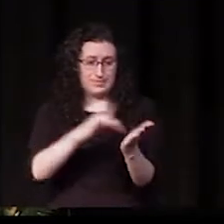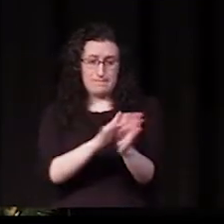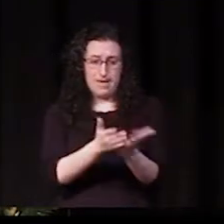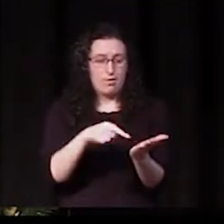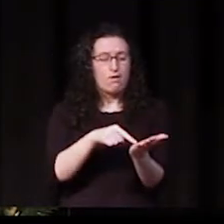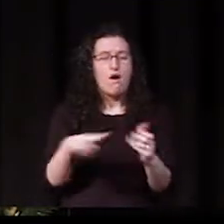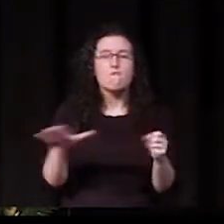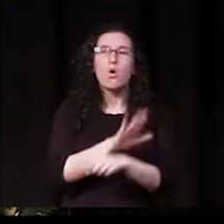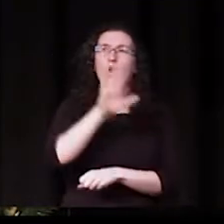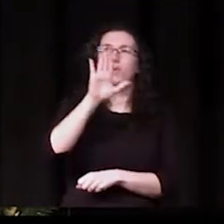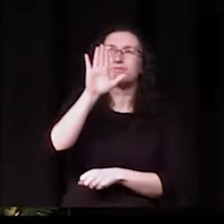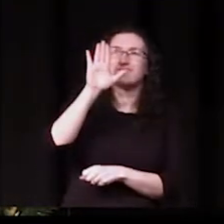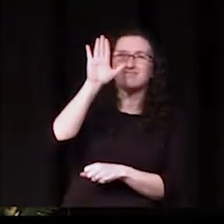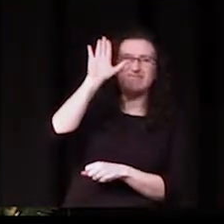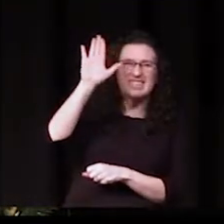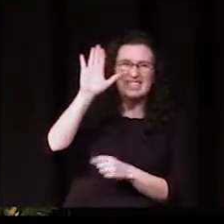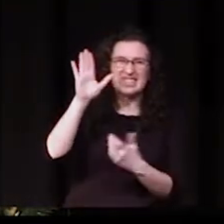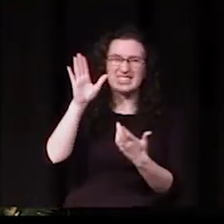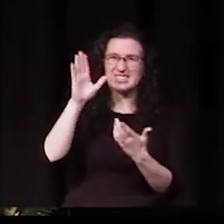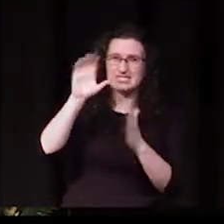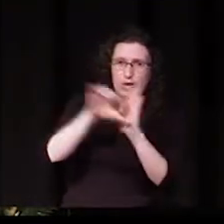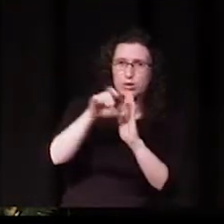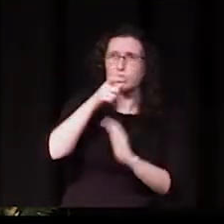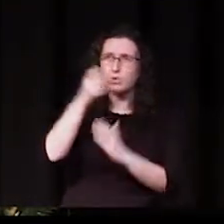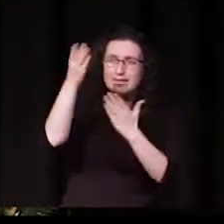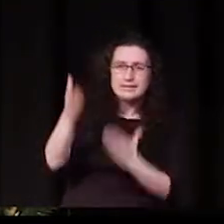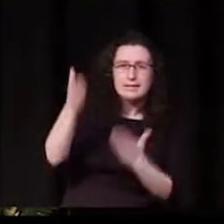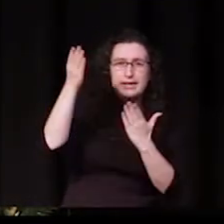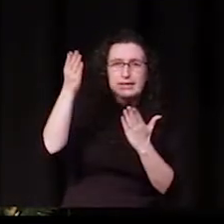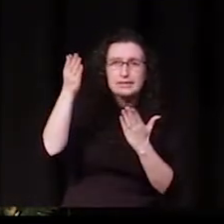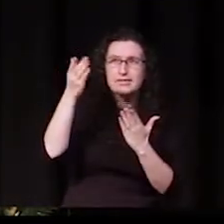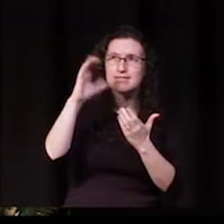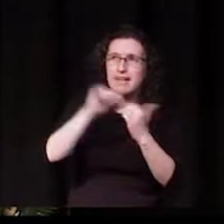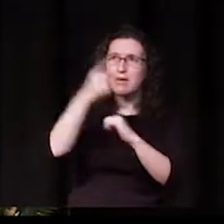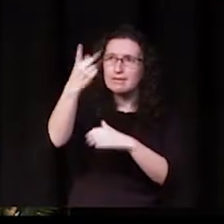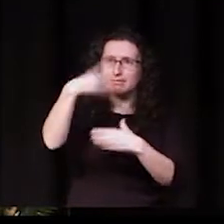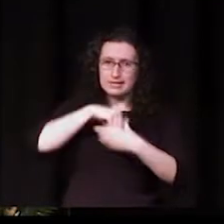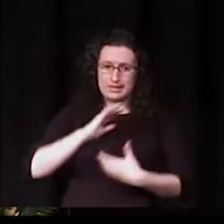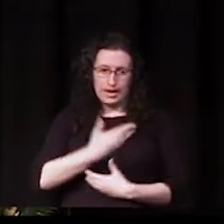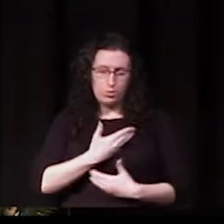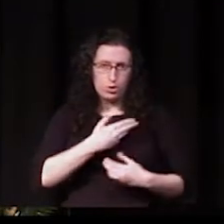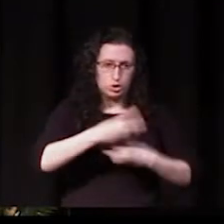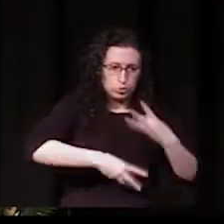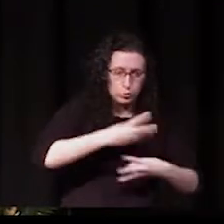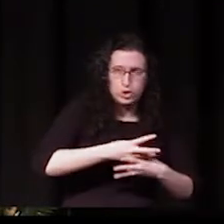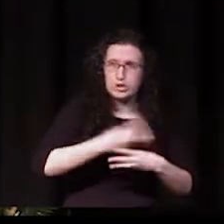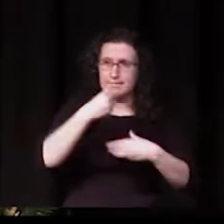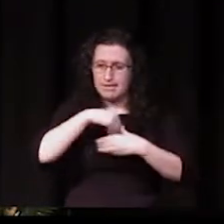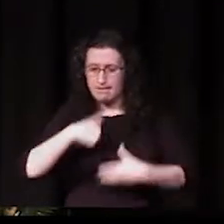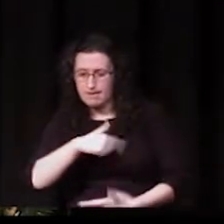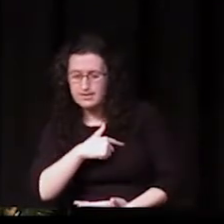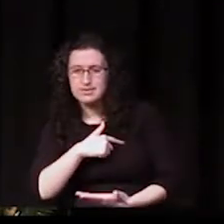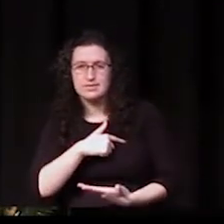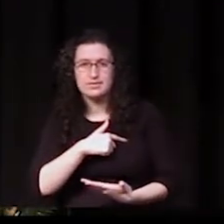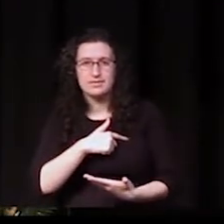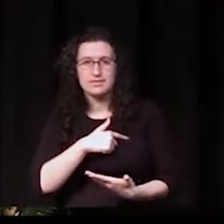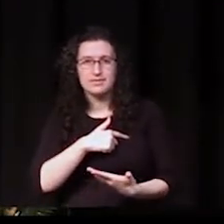who He is in us, and through us, and in our world. What it means that we live with a God who is with us.